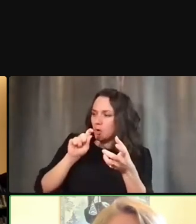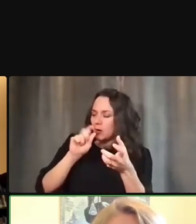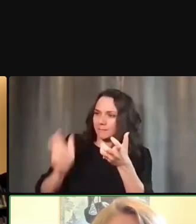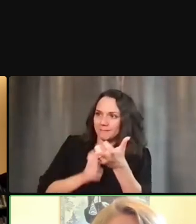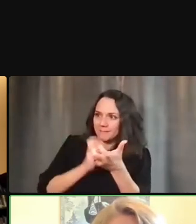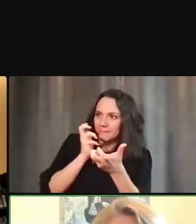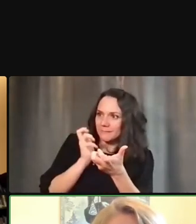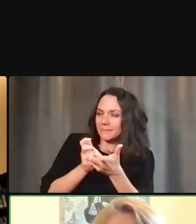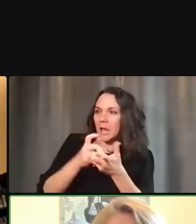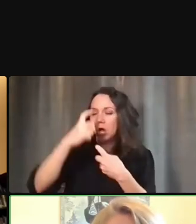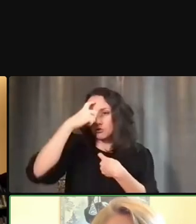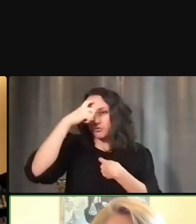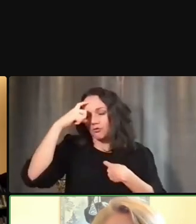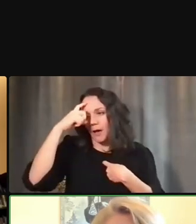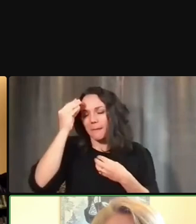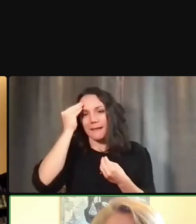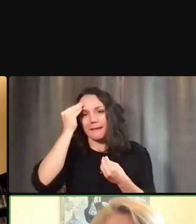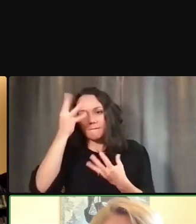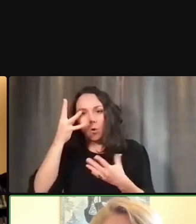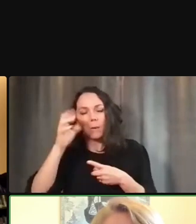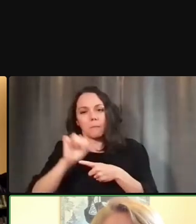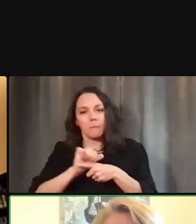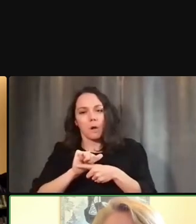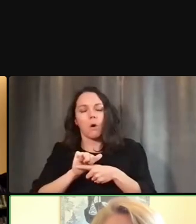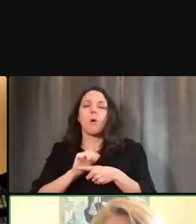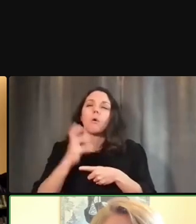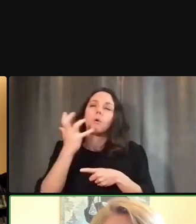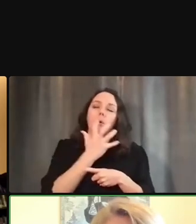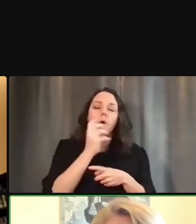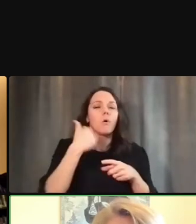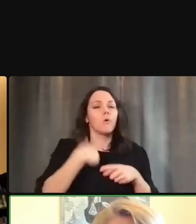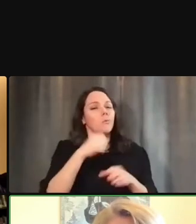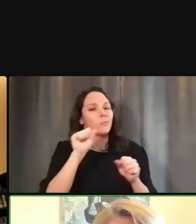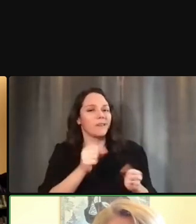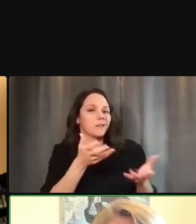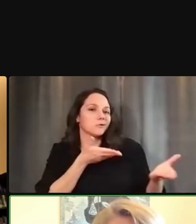I think that we would serve our communities very well.